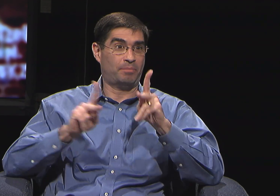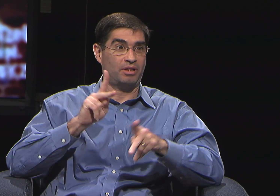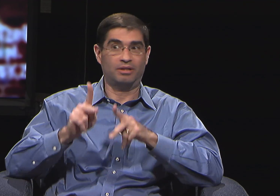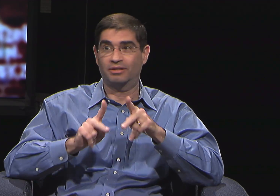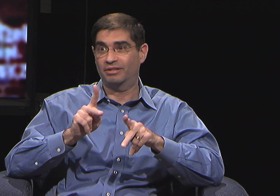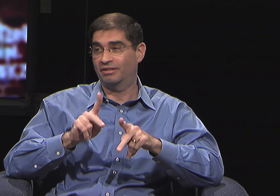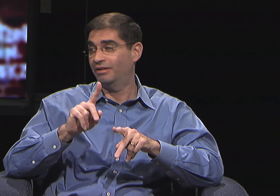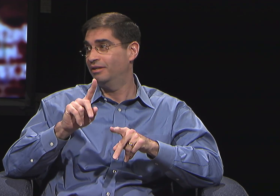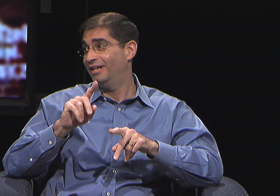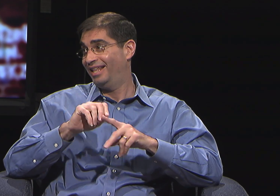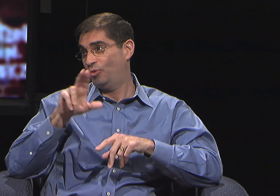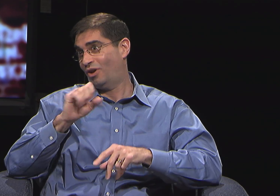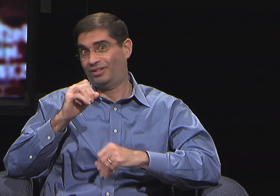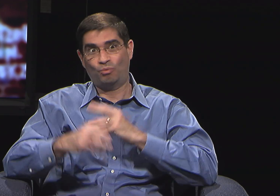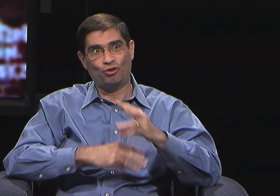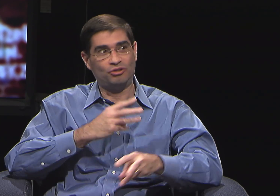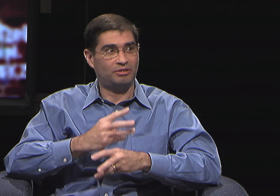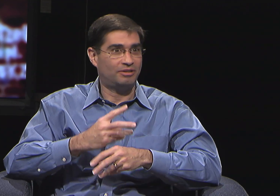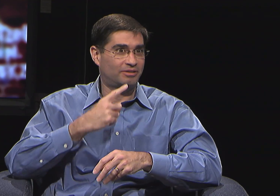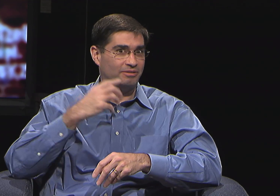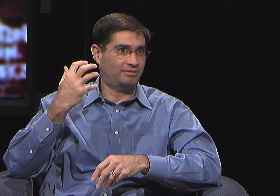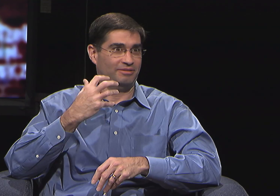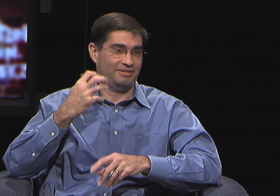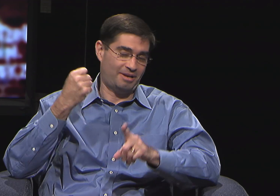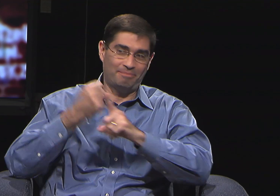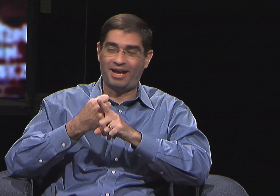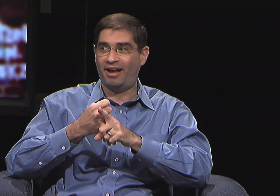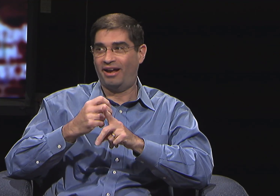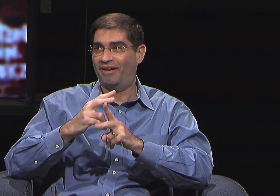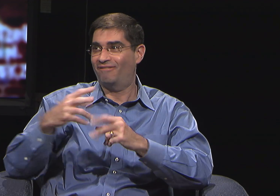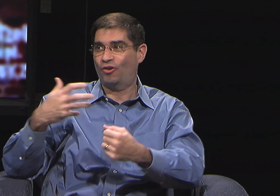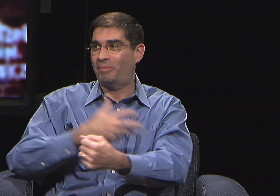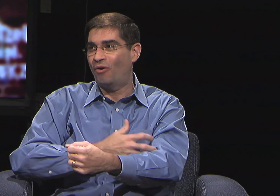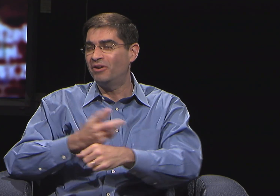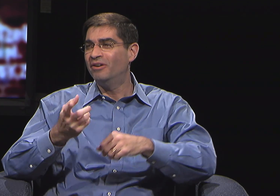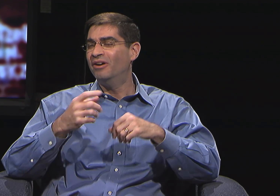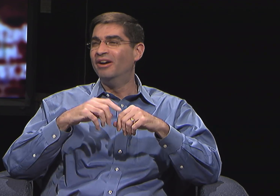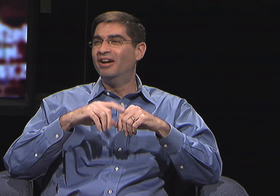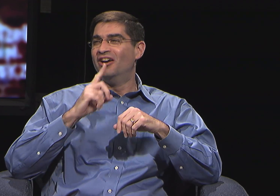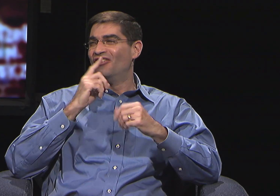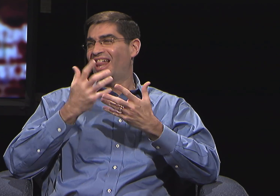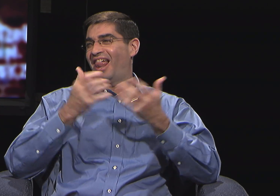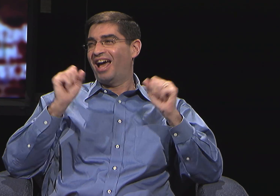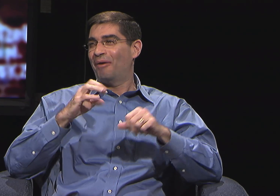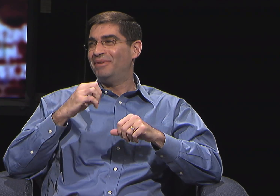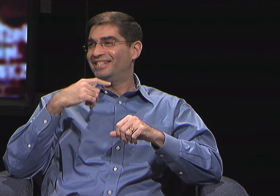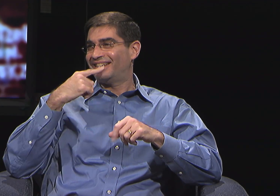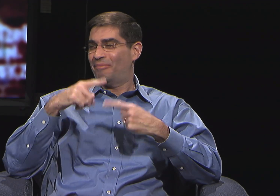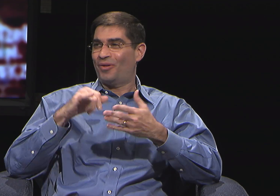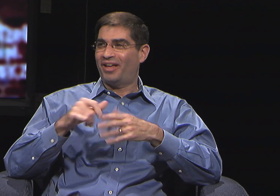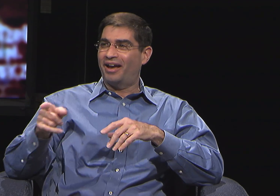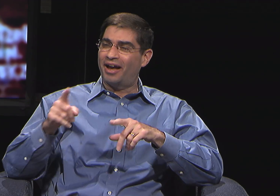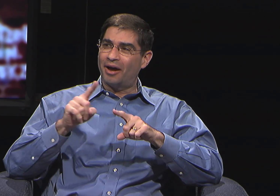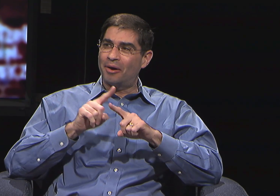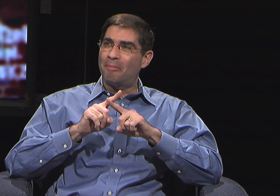in the US and across the world. It had a powerful impact.